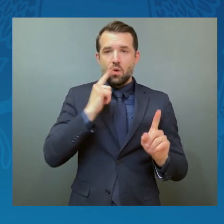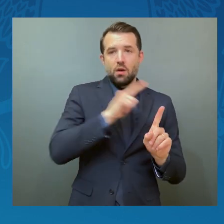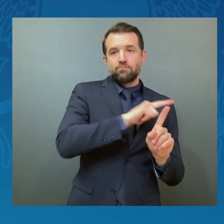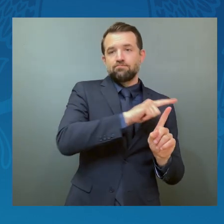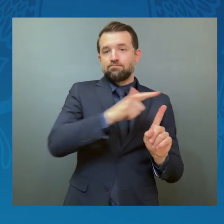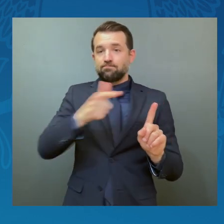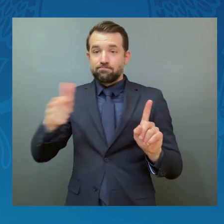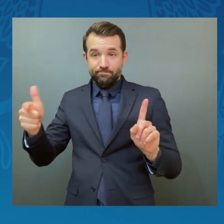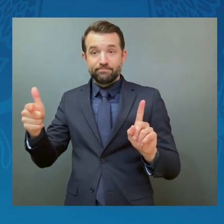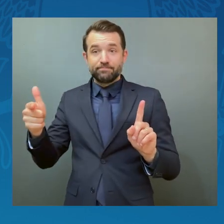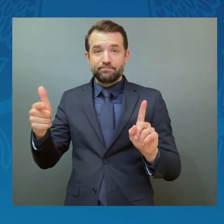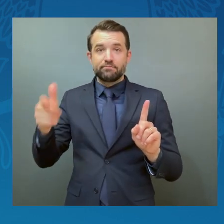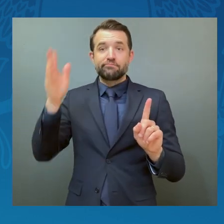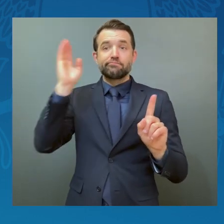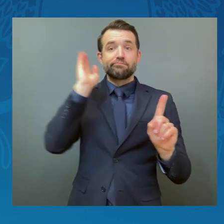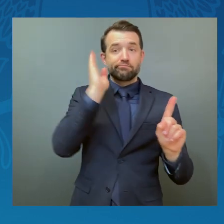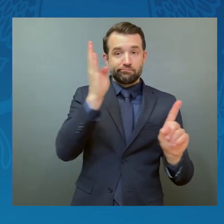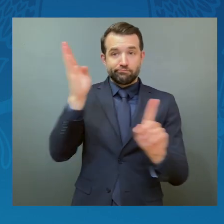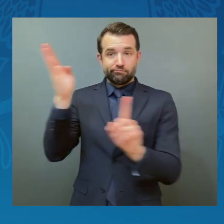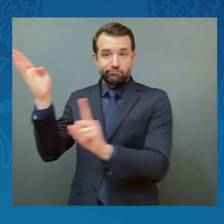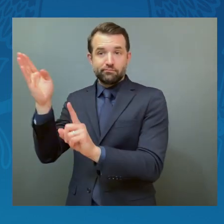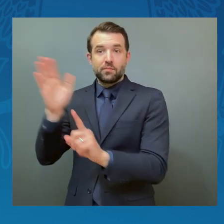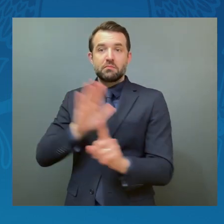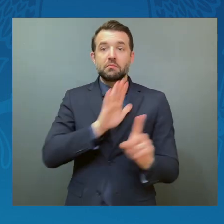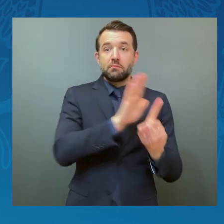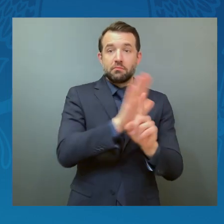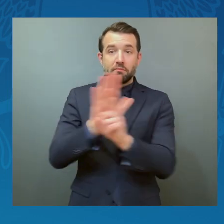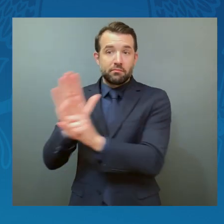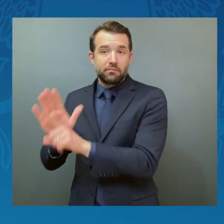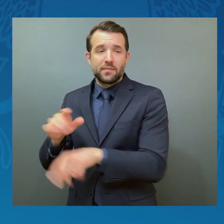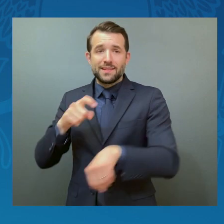in making good on the commitments that we are announcing today. Thank you very much.